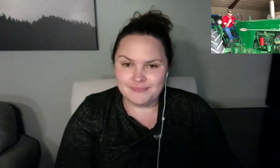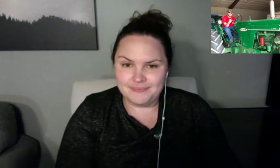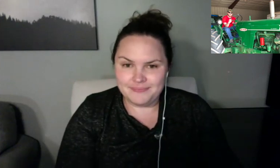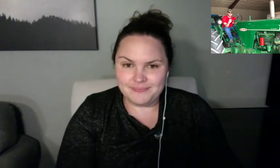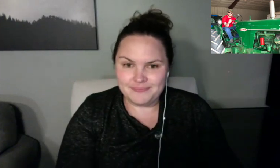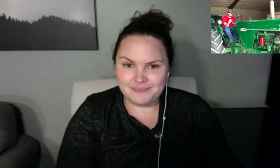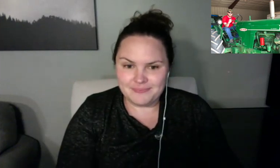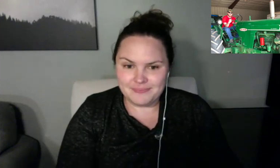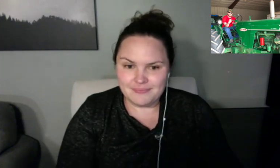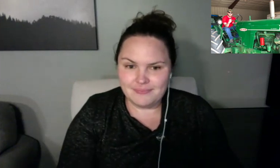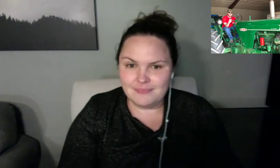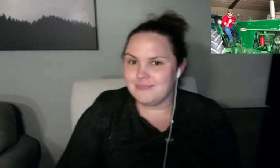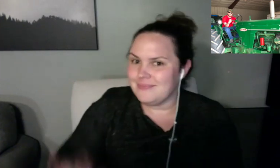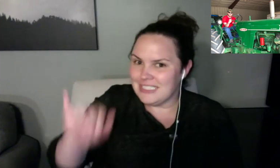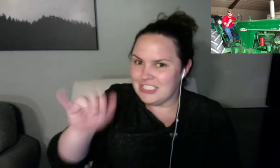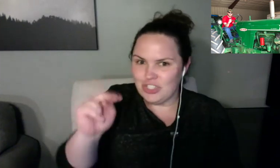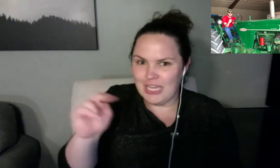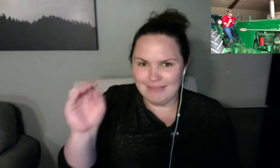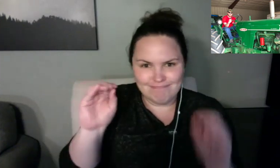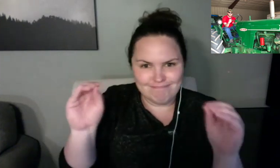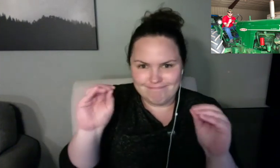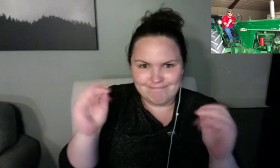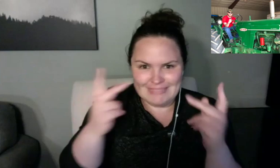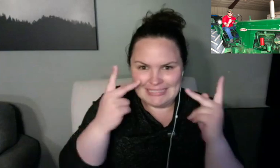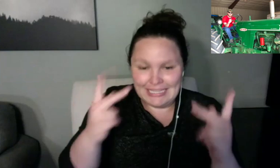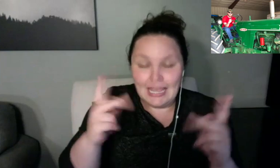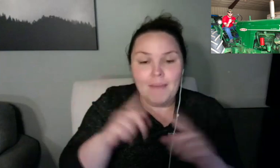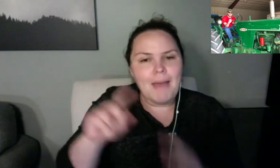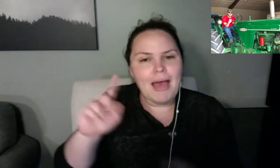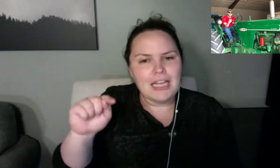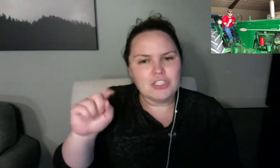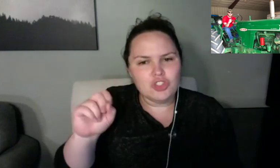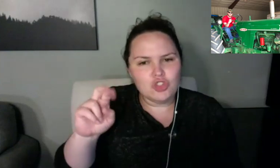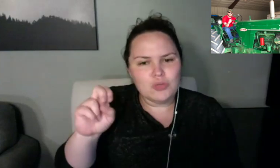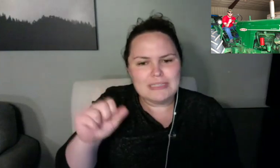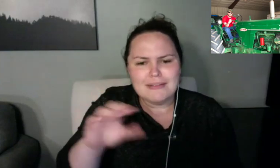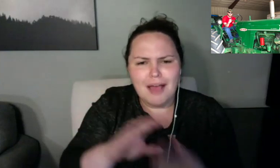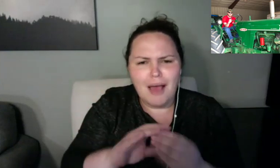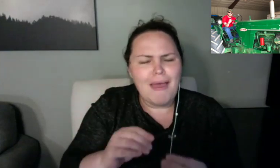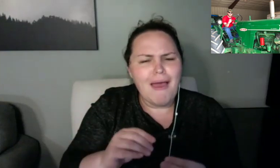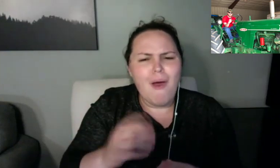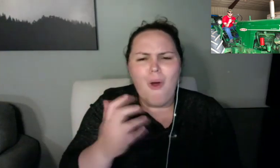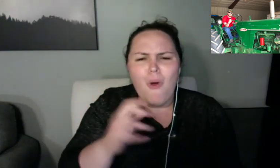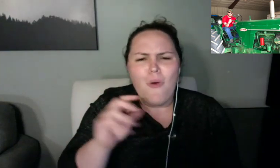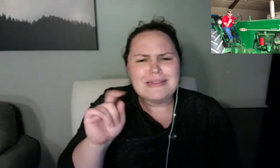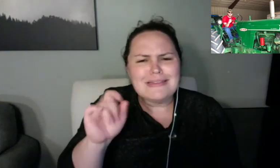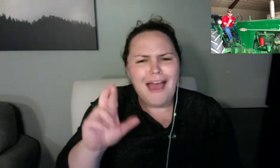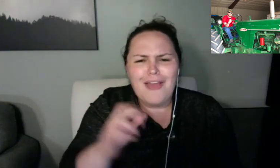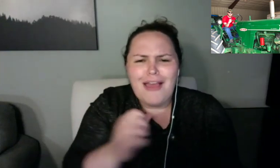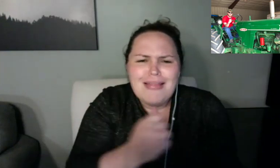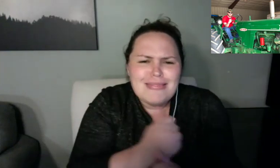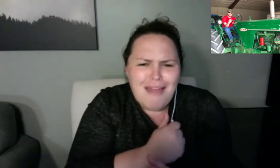Jen: None that I see right now, but Teresa did comment, love it, Tyler. And the story of your grandpa is awesome.